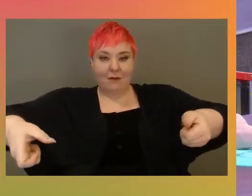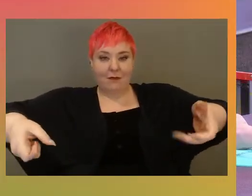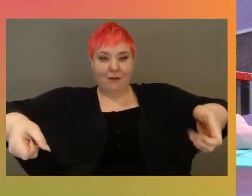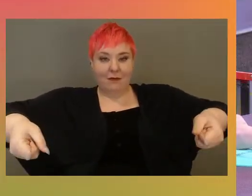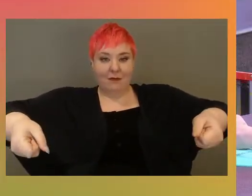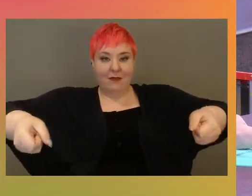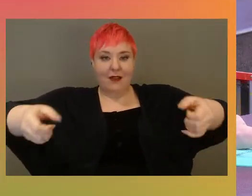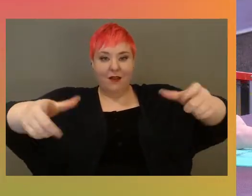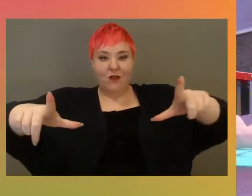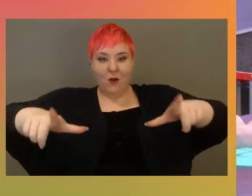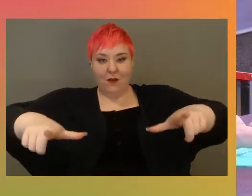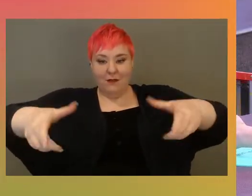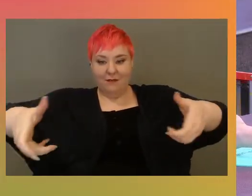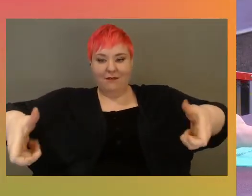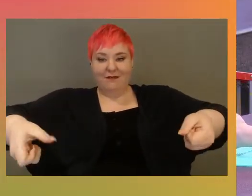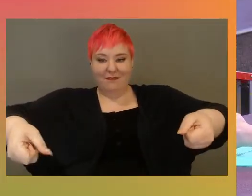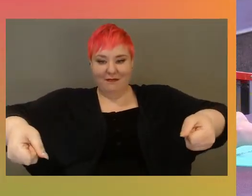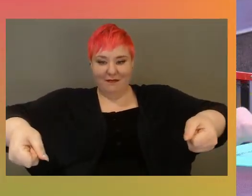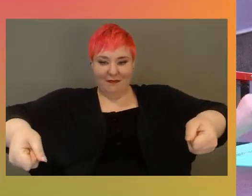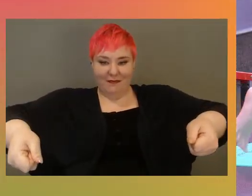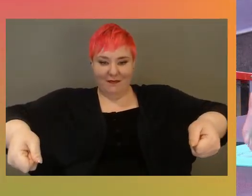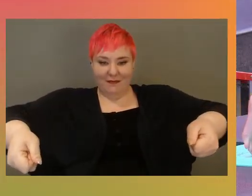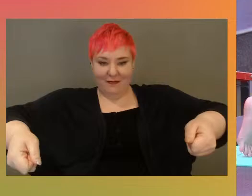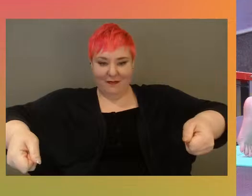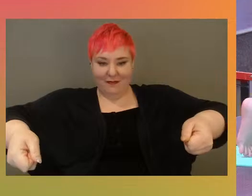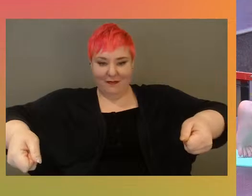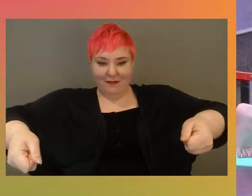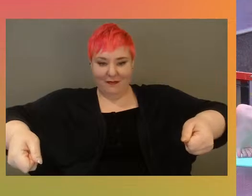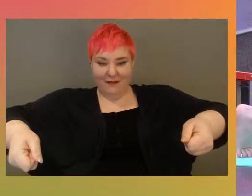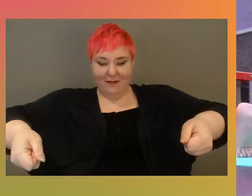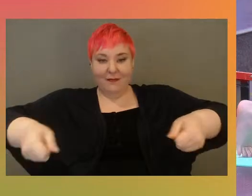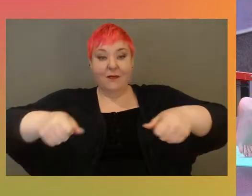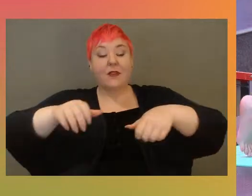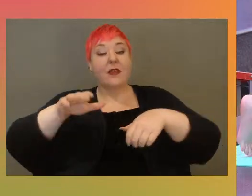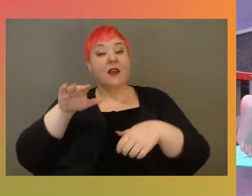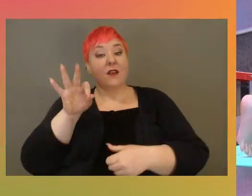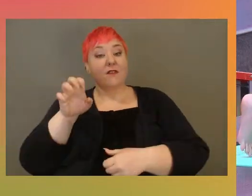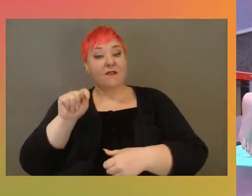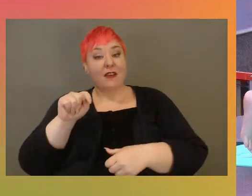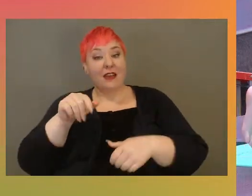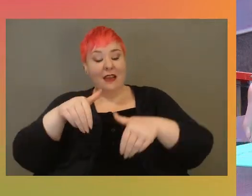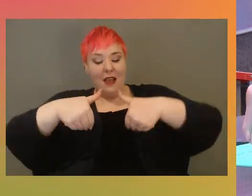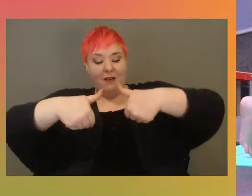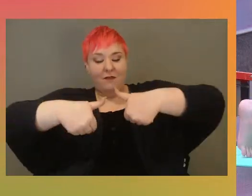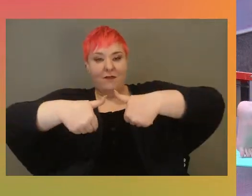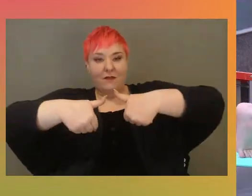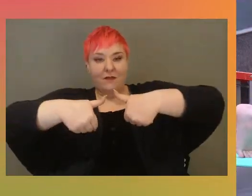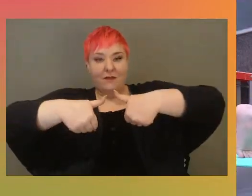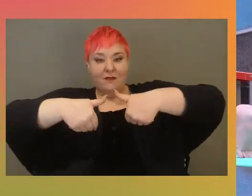THEY ARE, COME ONTO YOUR HANDS AND KNEES, REACH OUT, AND GRAB